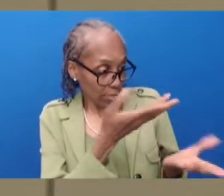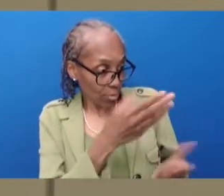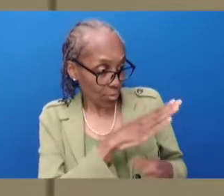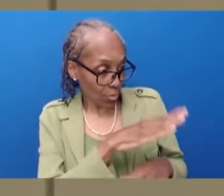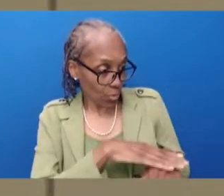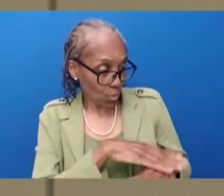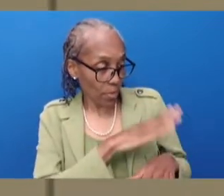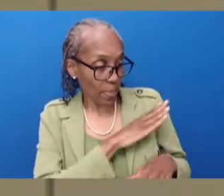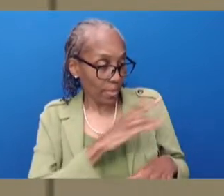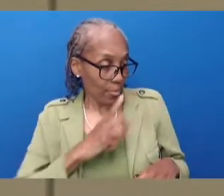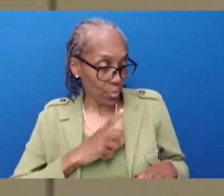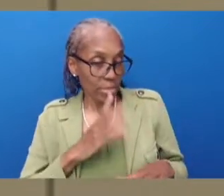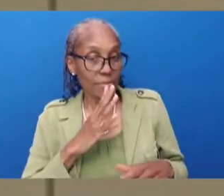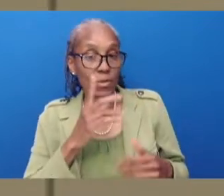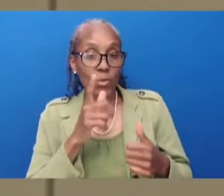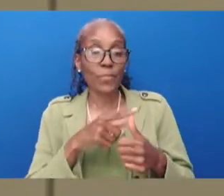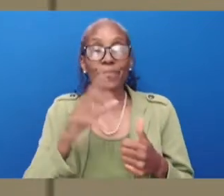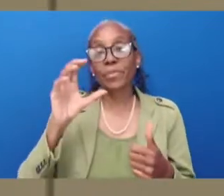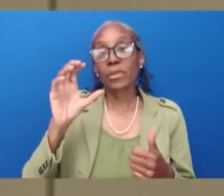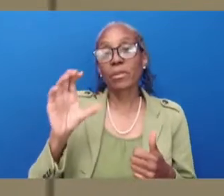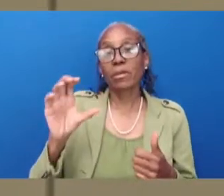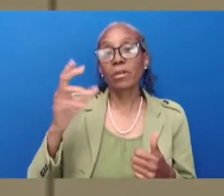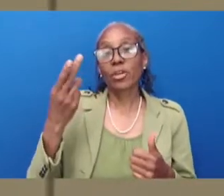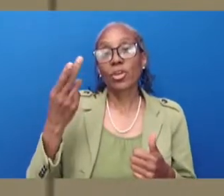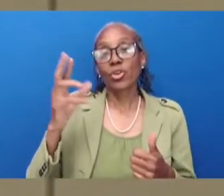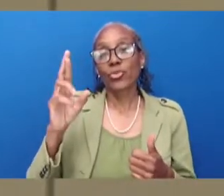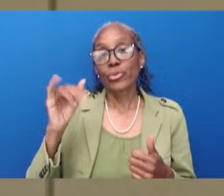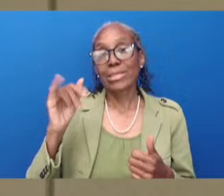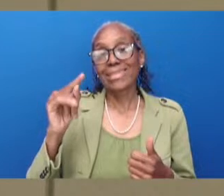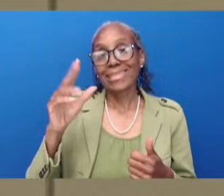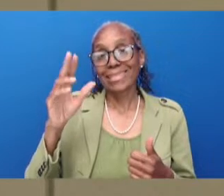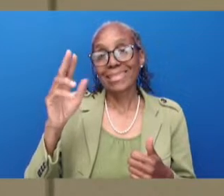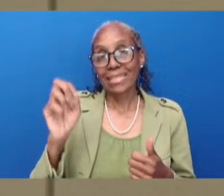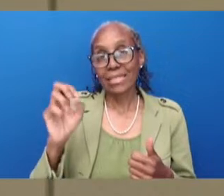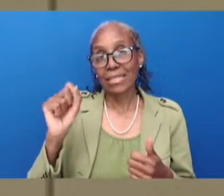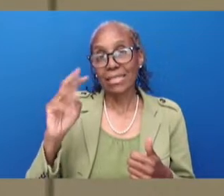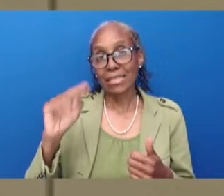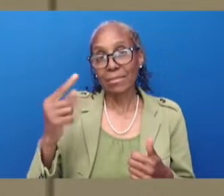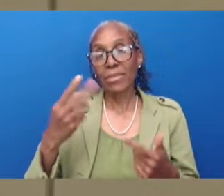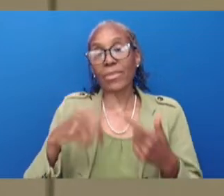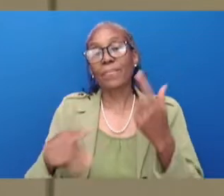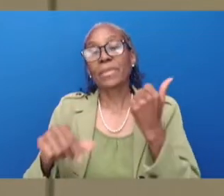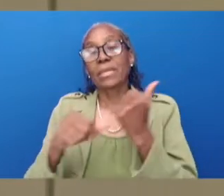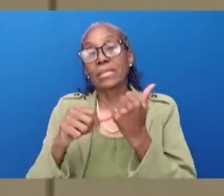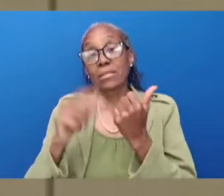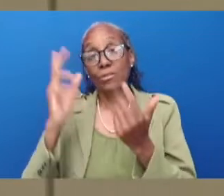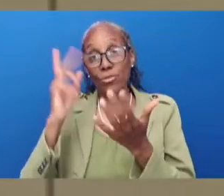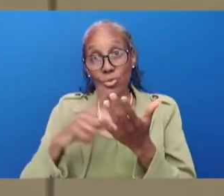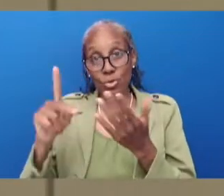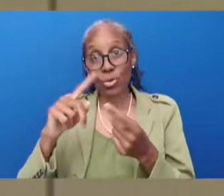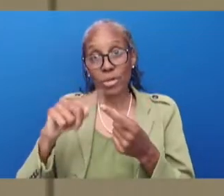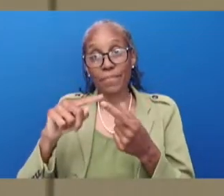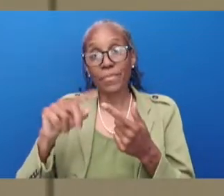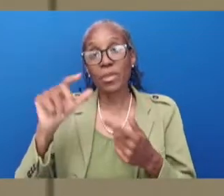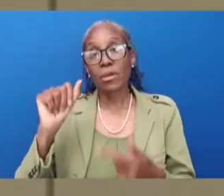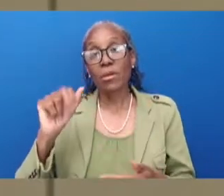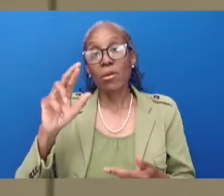EXTENDED TO APPRECIATION TO THE